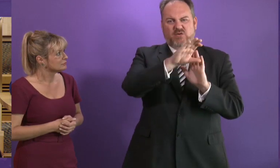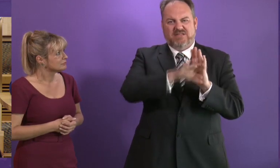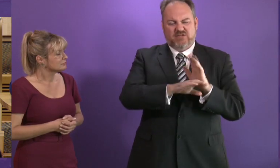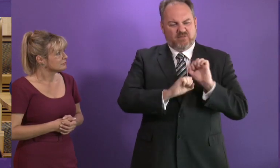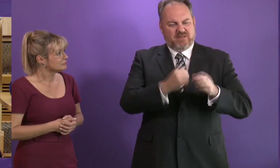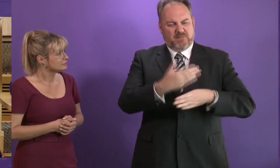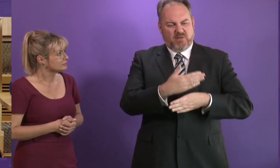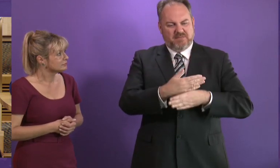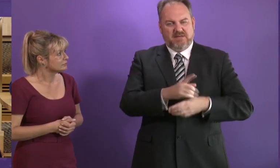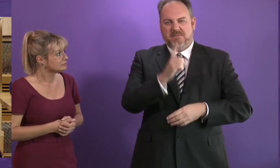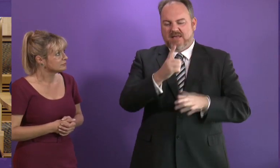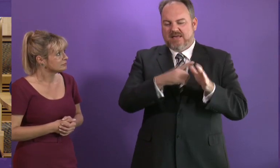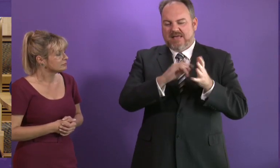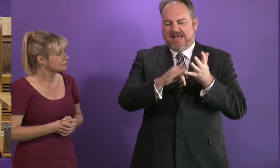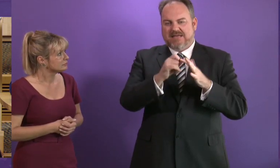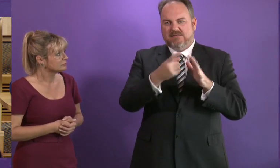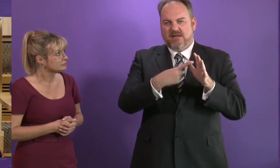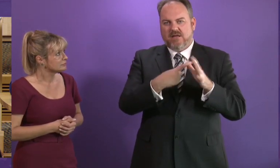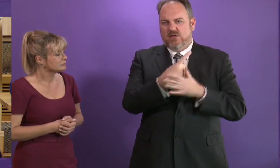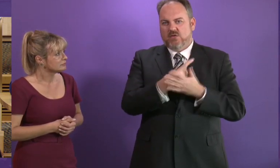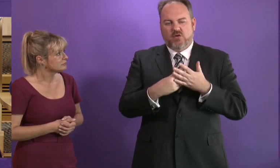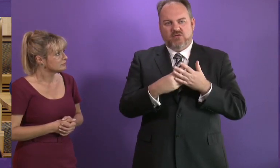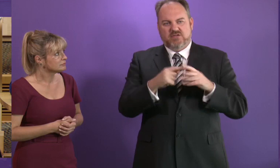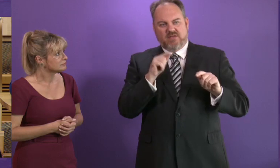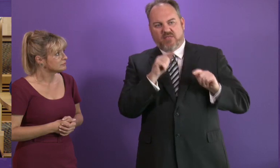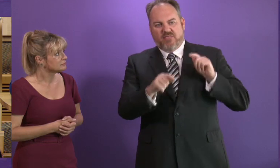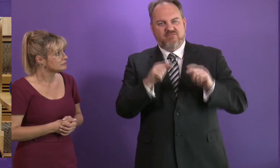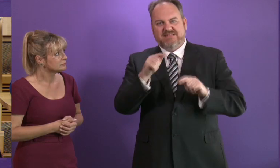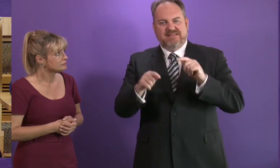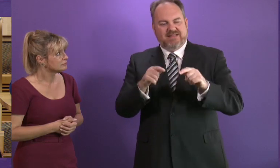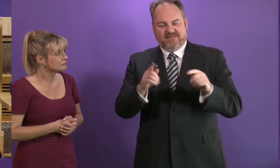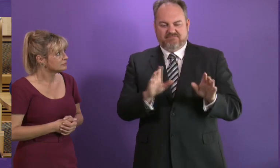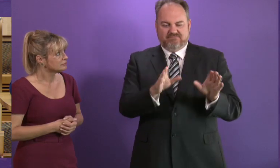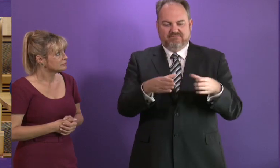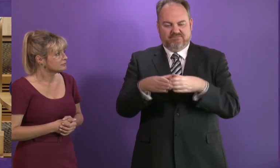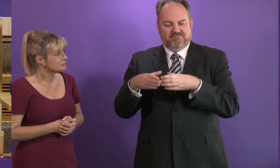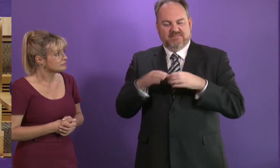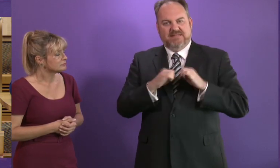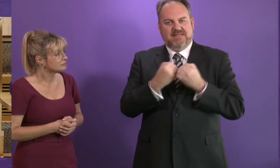its mainly male distribution workers in the same way and, this year, it announced a £92